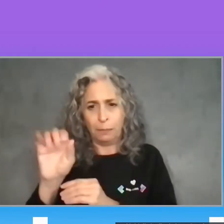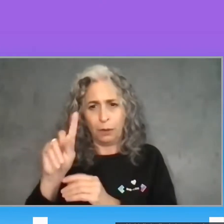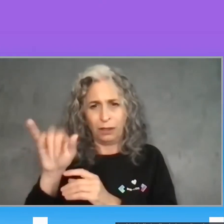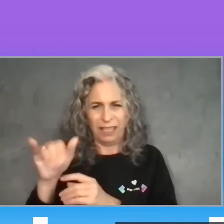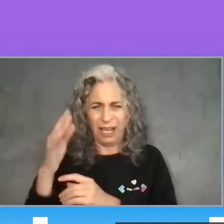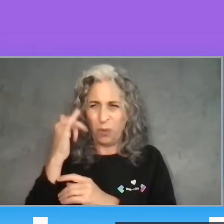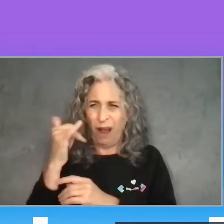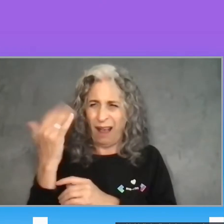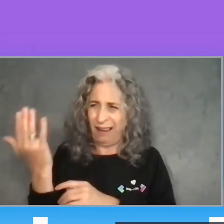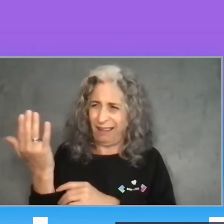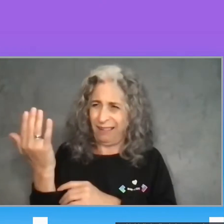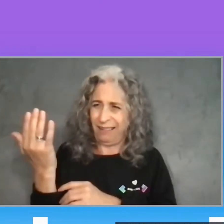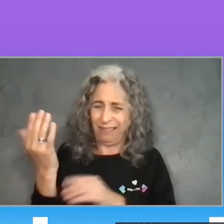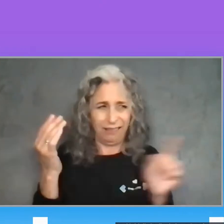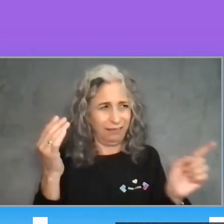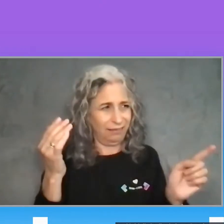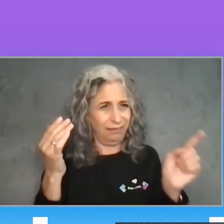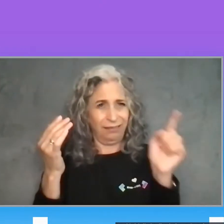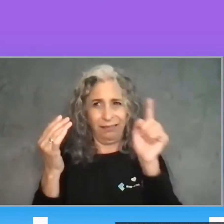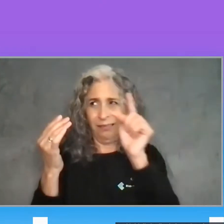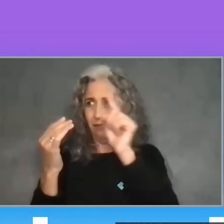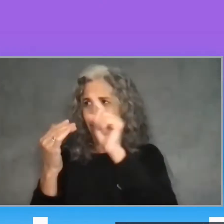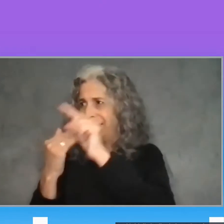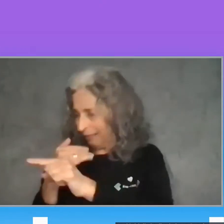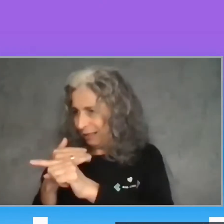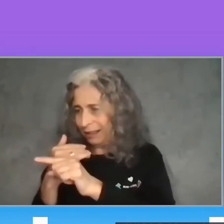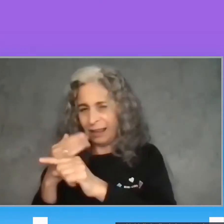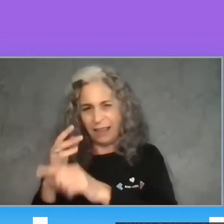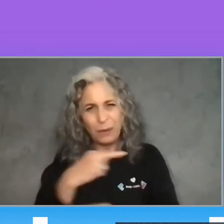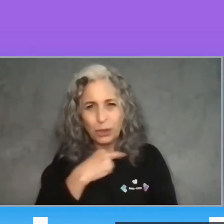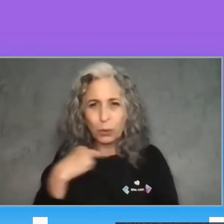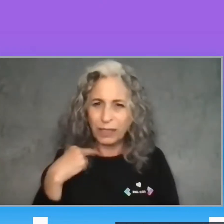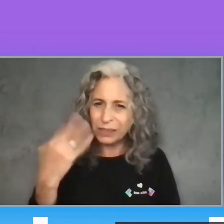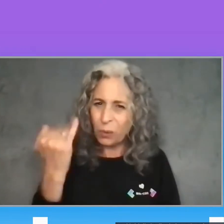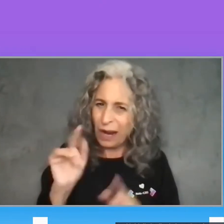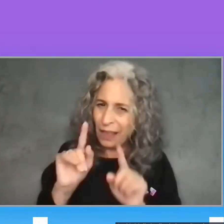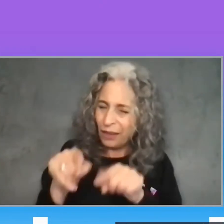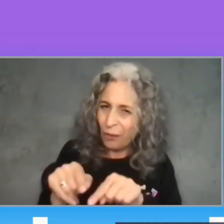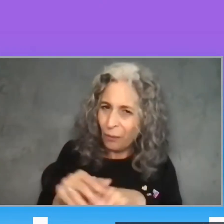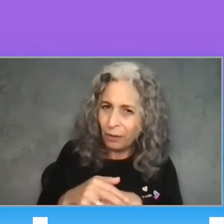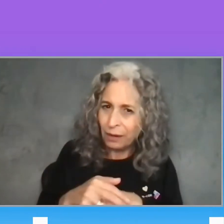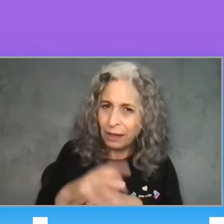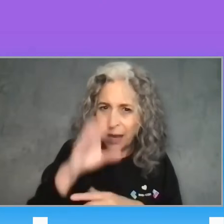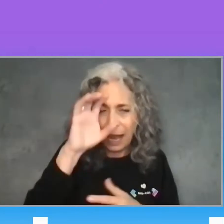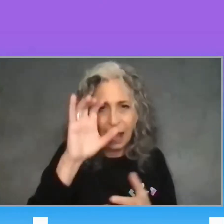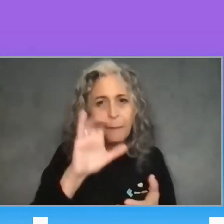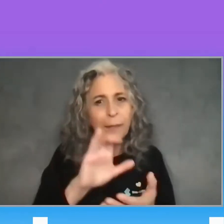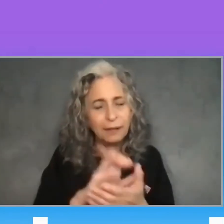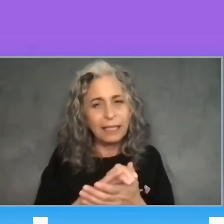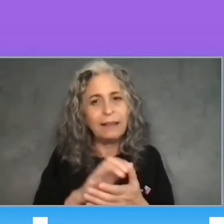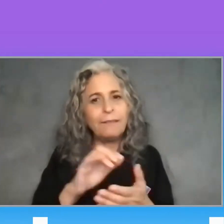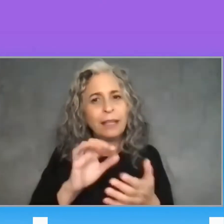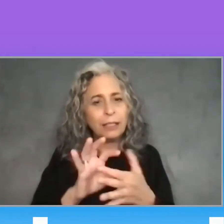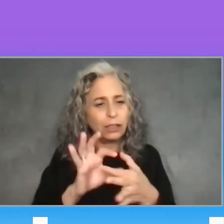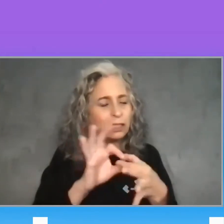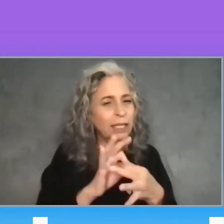that happen? Why did people take those that risk? And I said, I